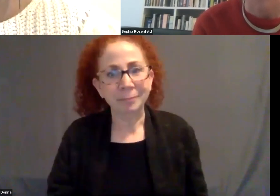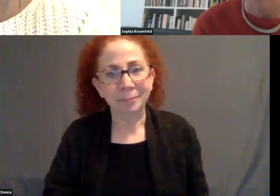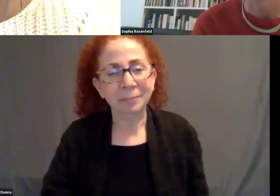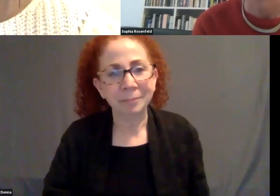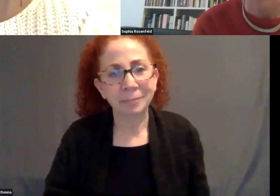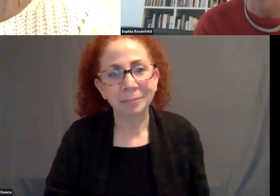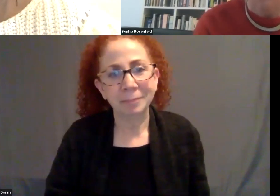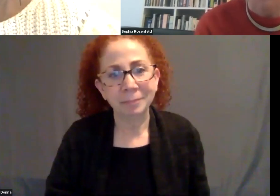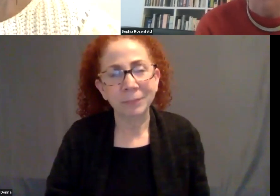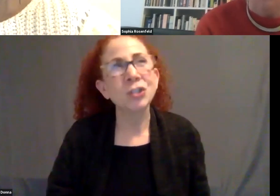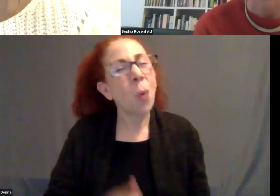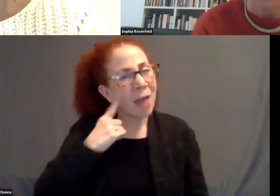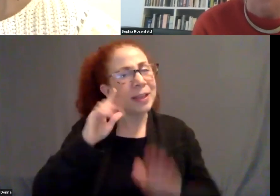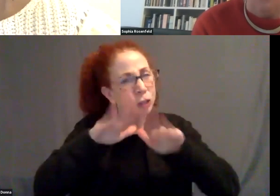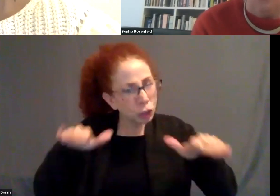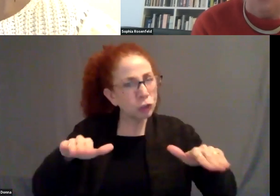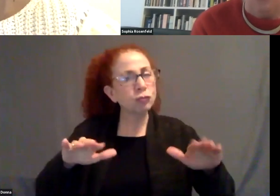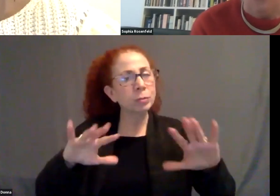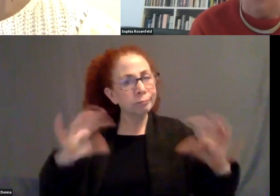So I think children--